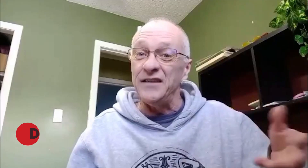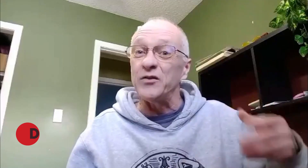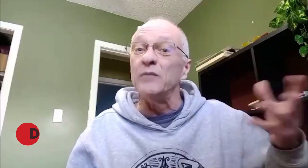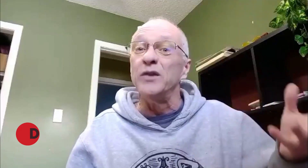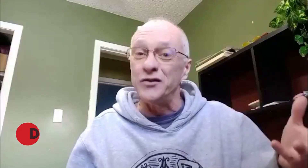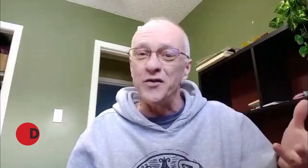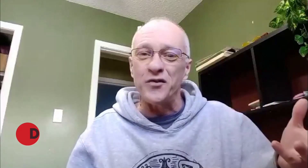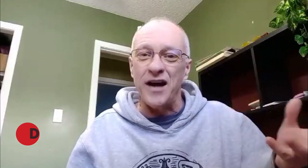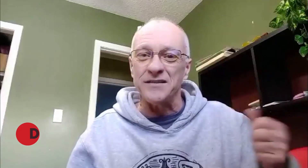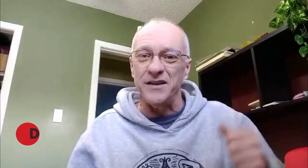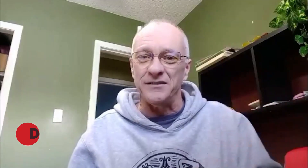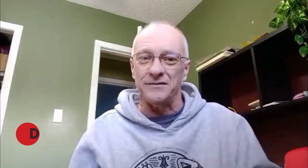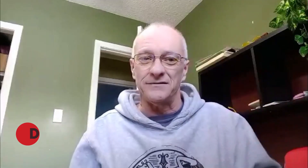LED through a Bluetooth transmitter.